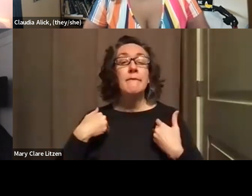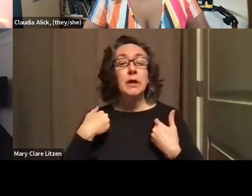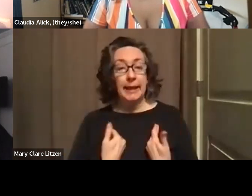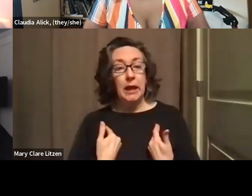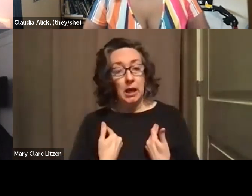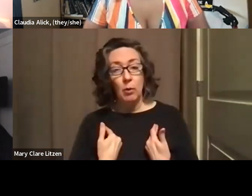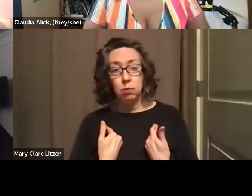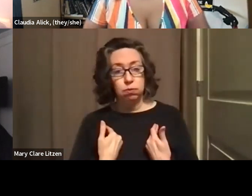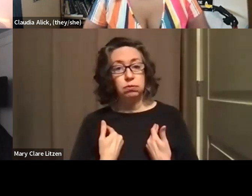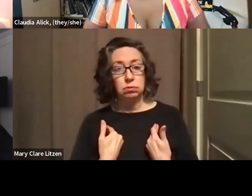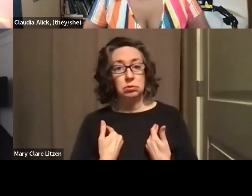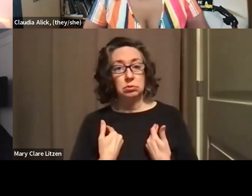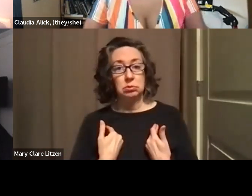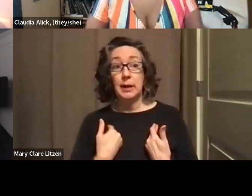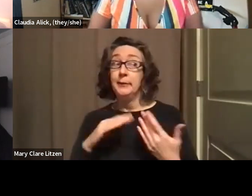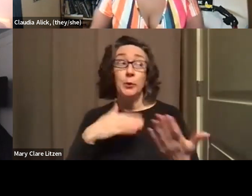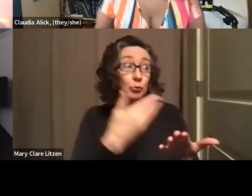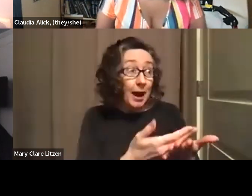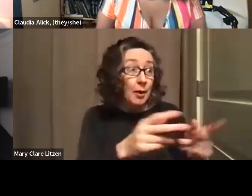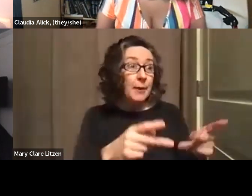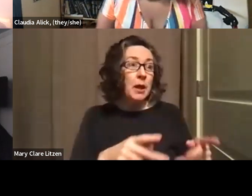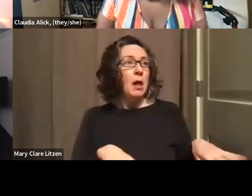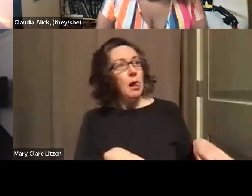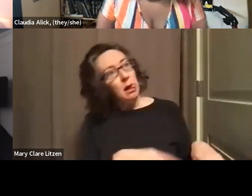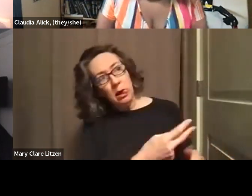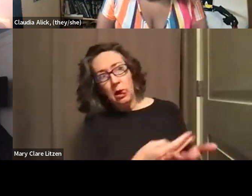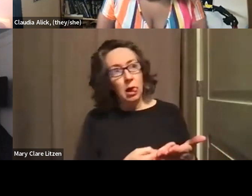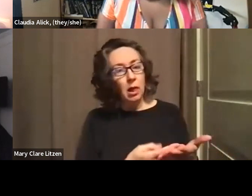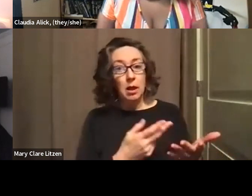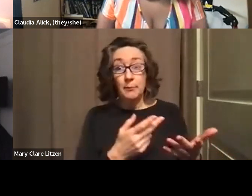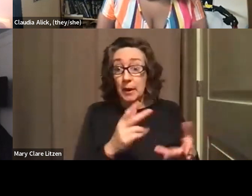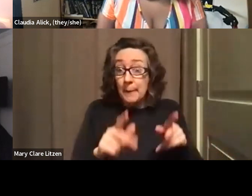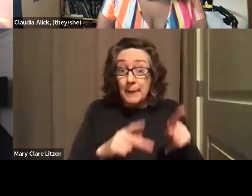You know, getting to places. There was an art show I was invited to that are not accessible.